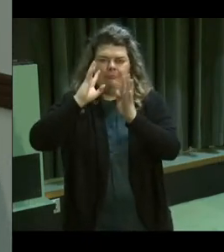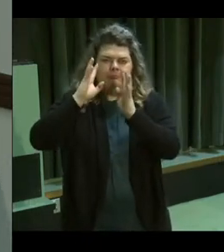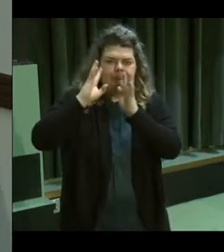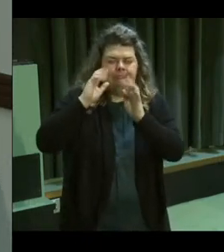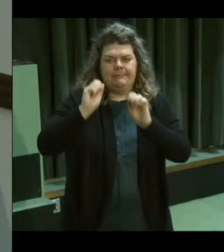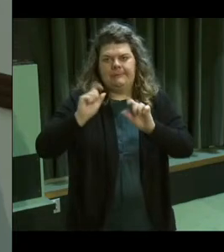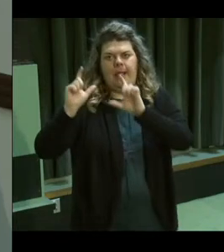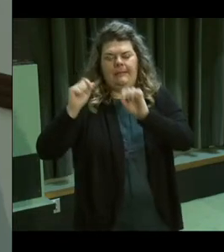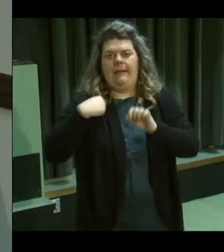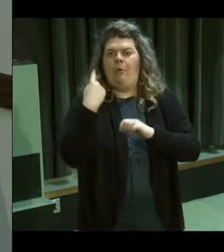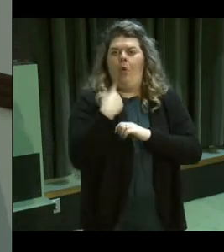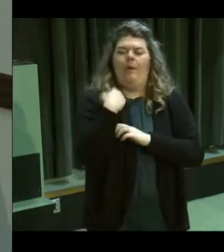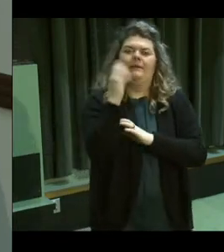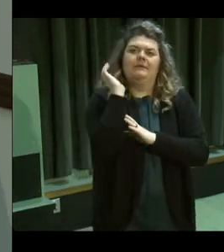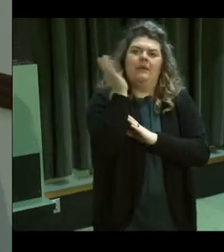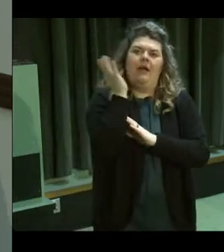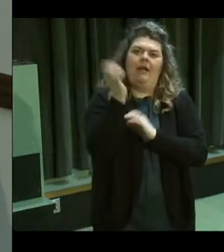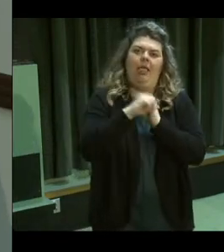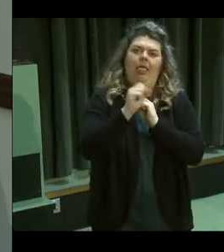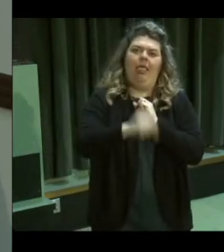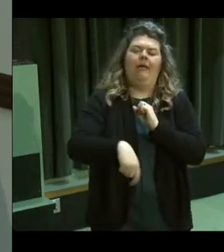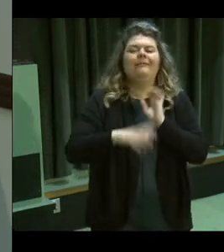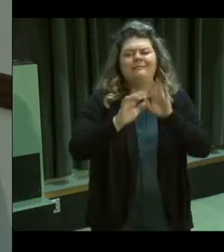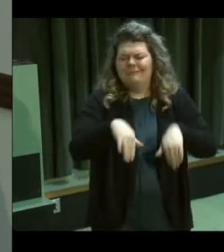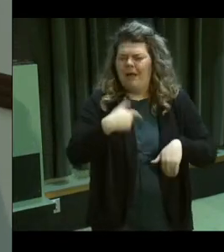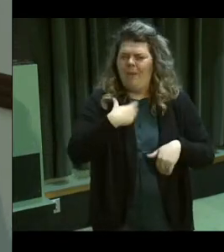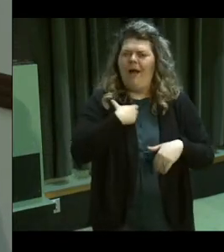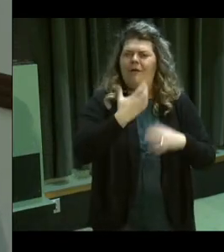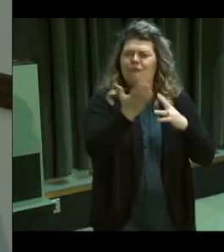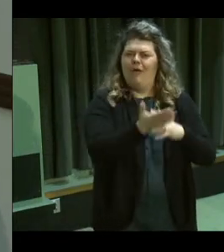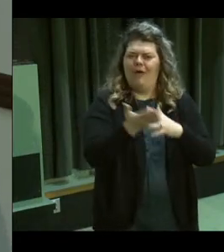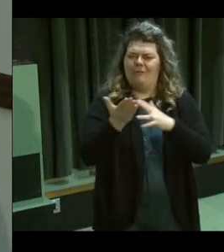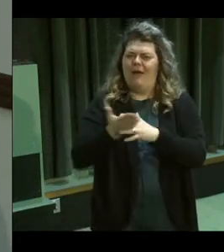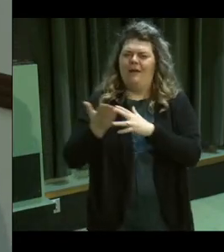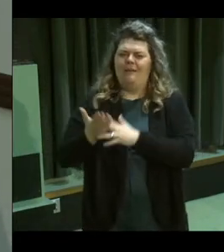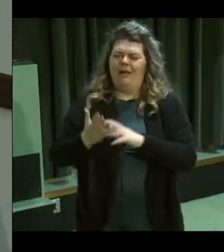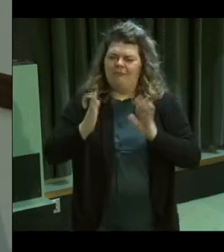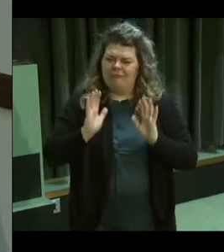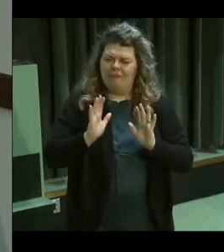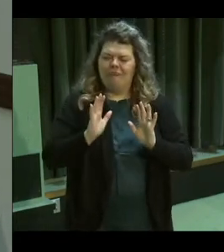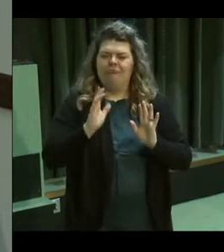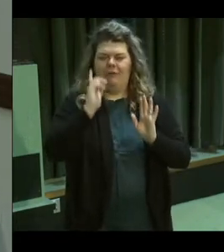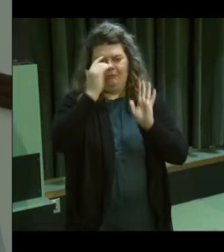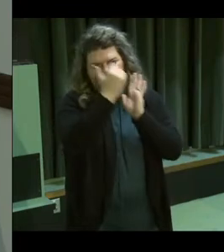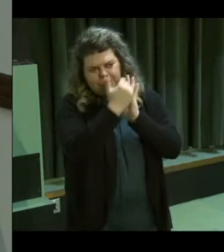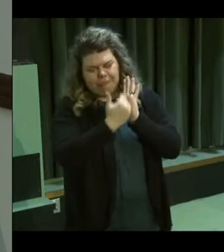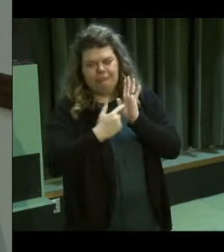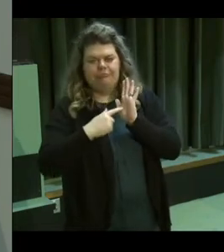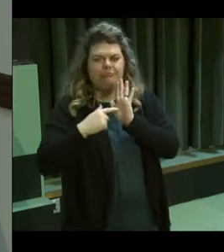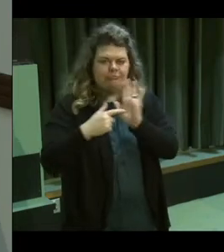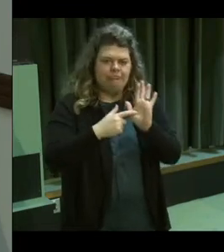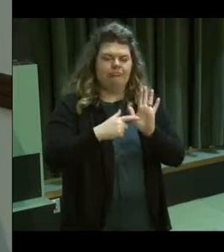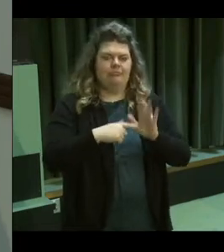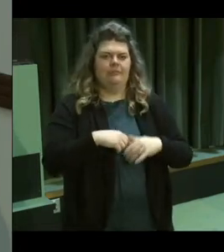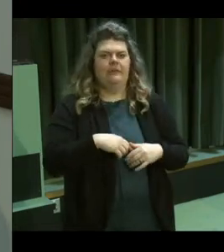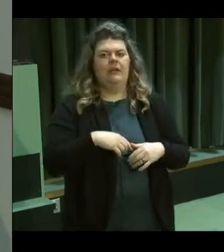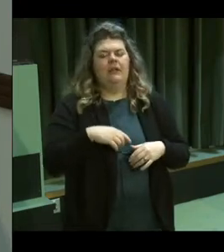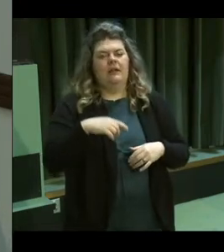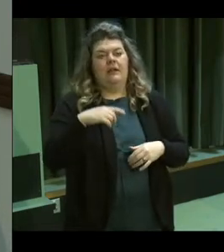just talking and talking. So I wanted to sort of break it up a